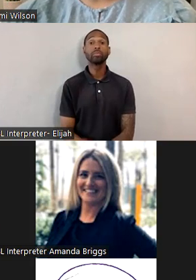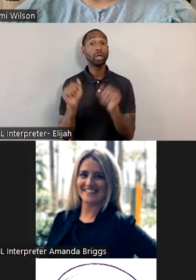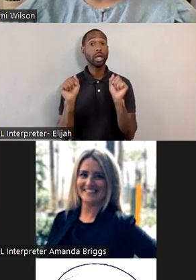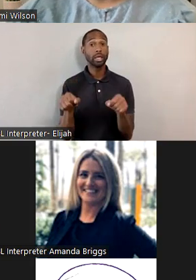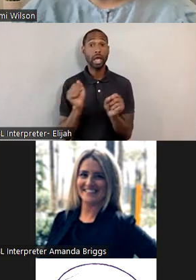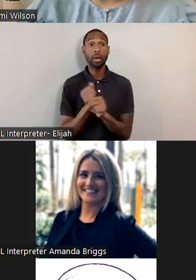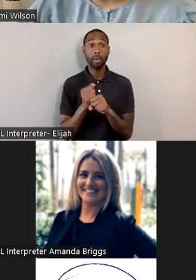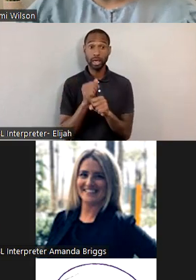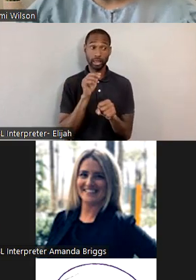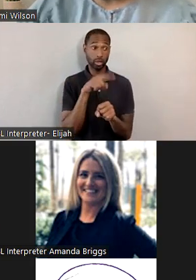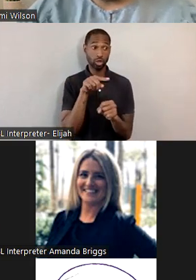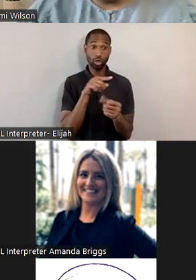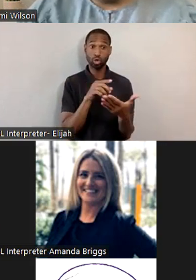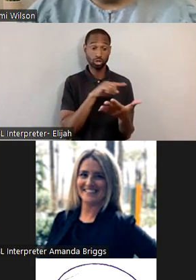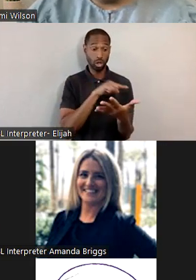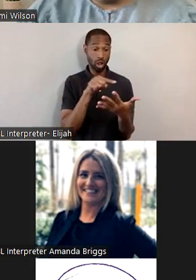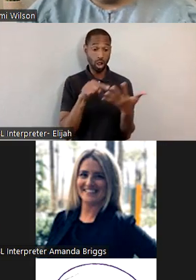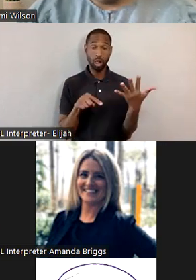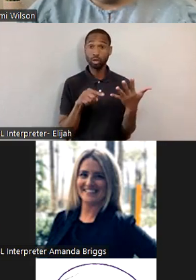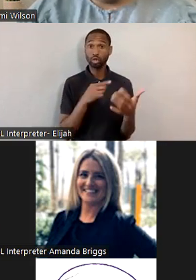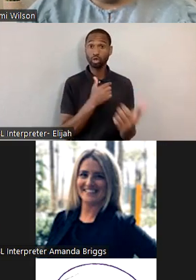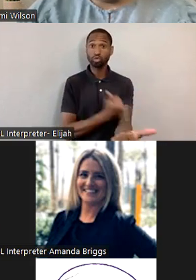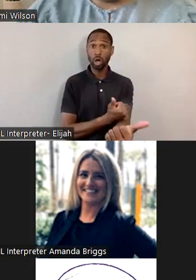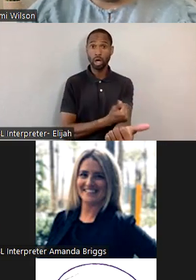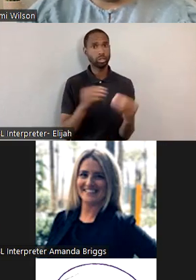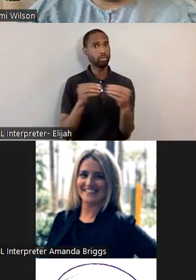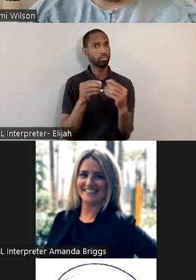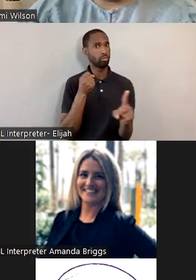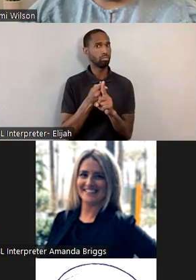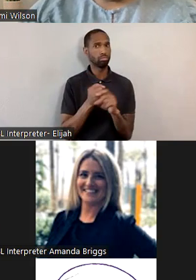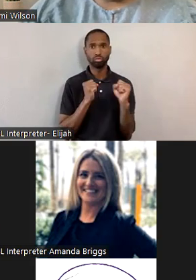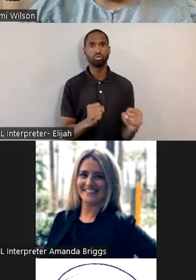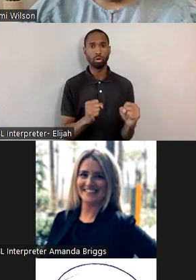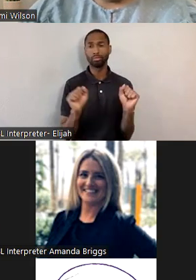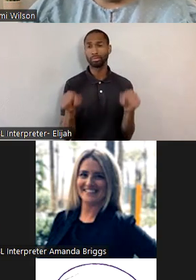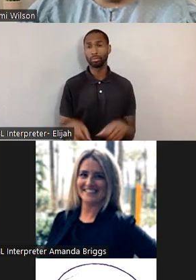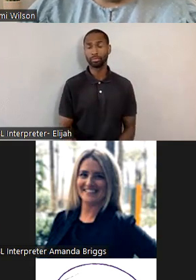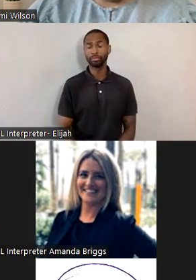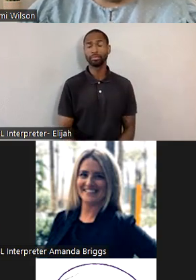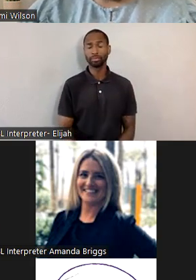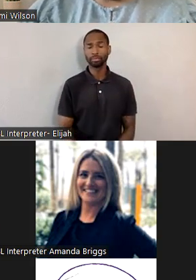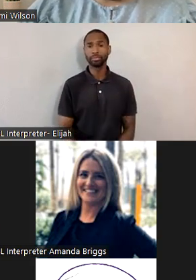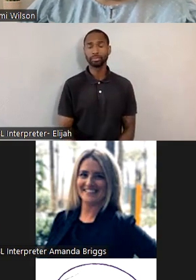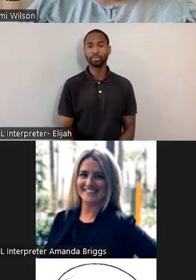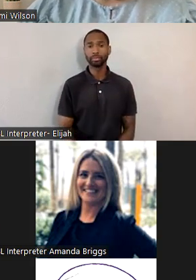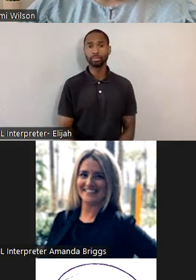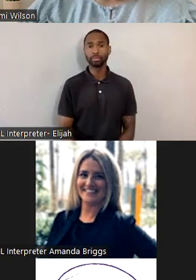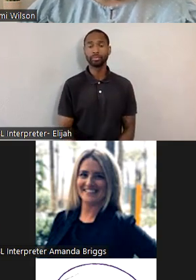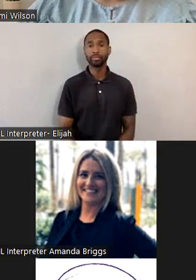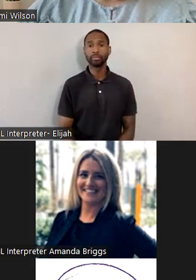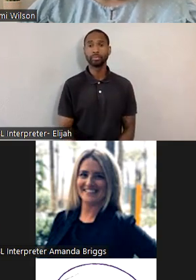more potent. Okay. And so we need to keep in mind